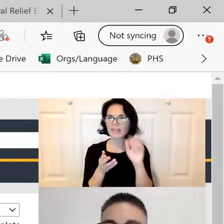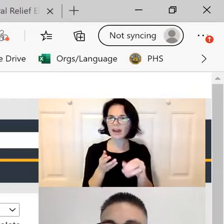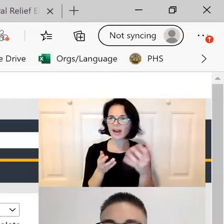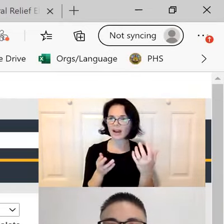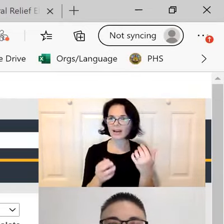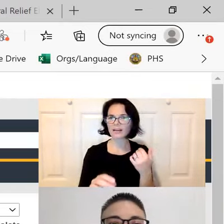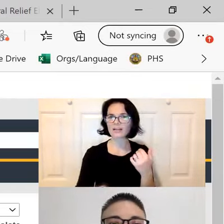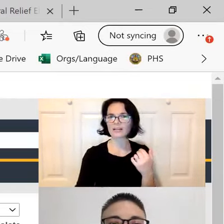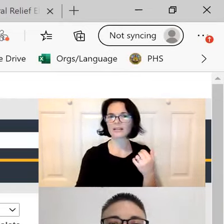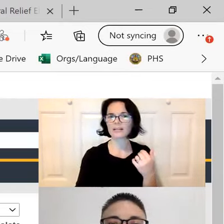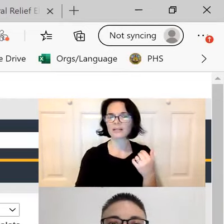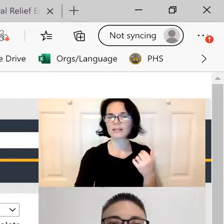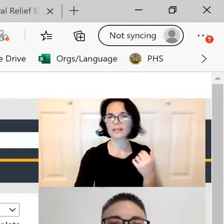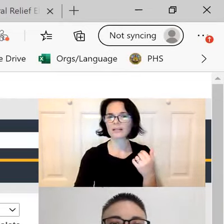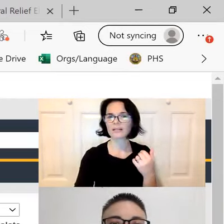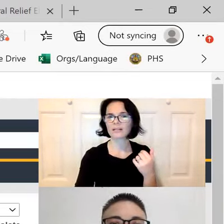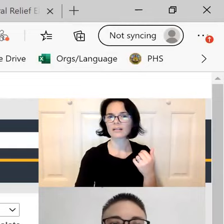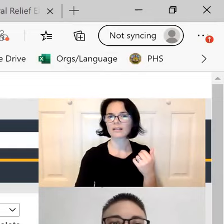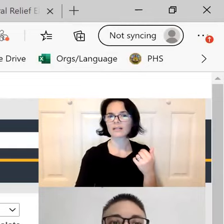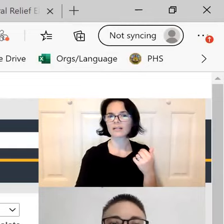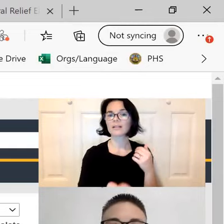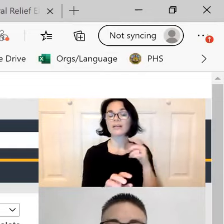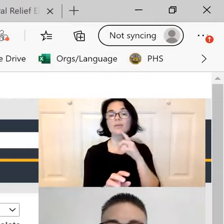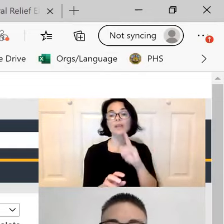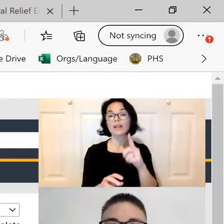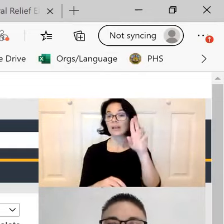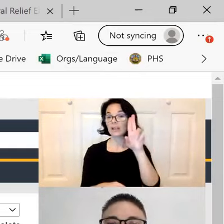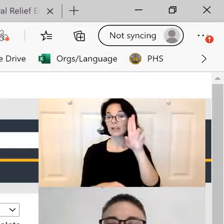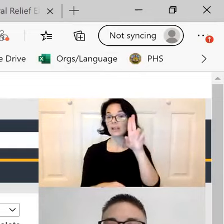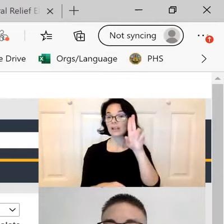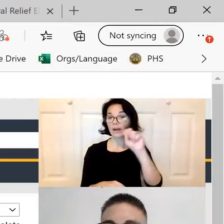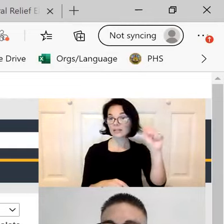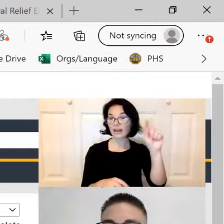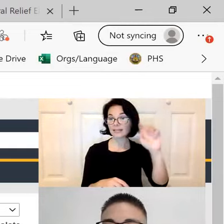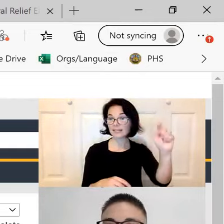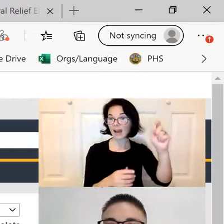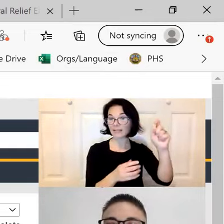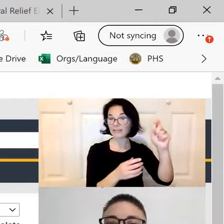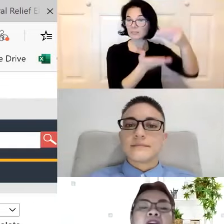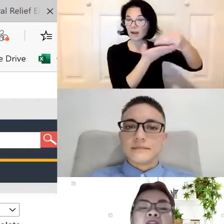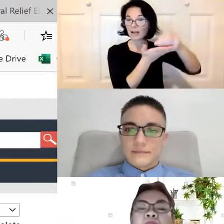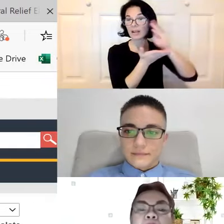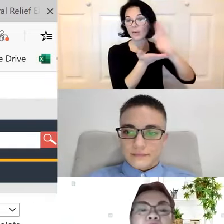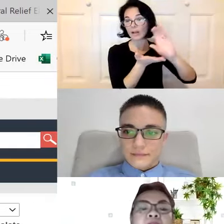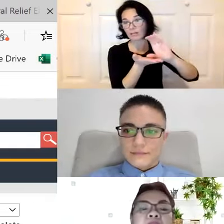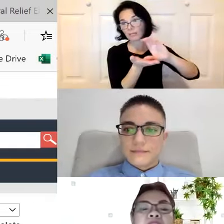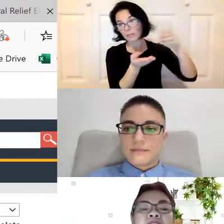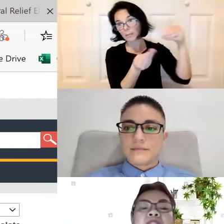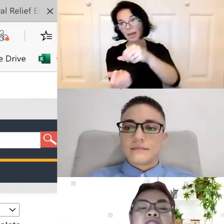Once you find a location, it’s recommended to call ahead and see how they want you to